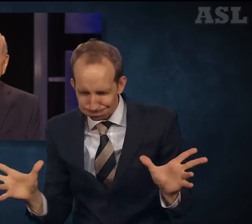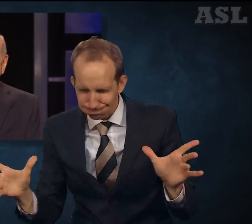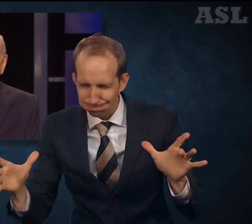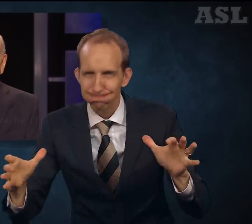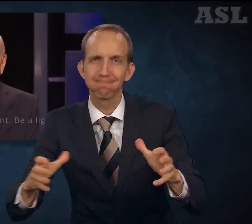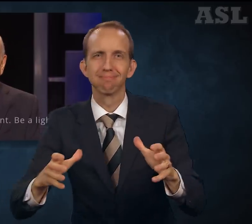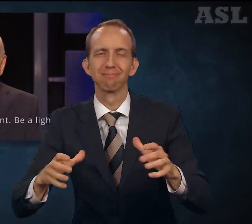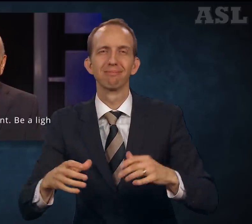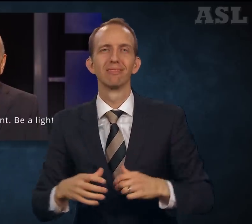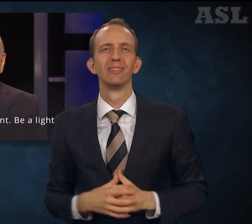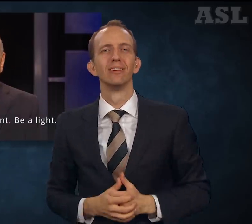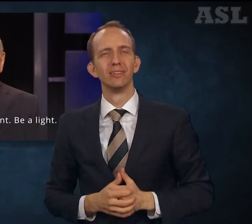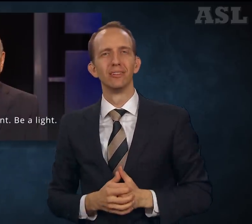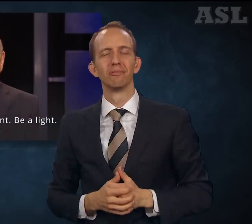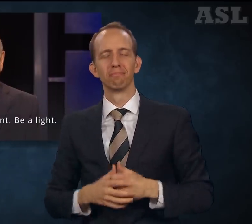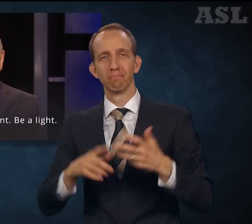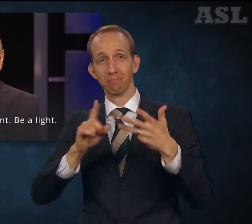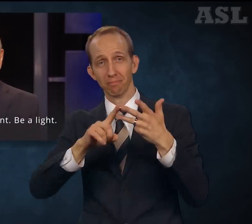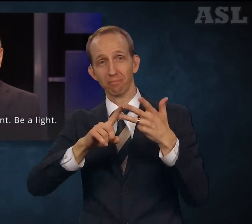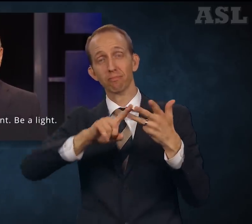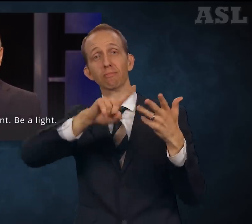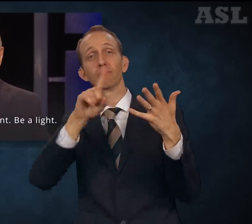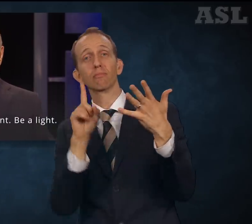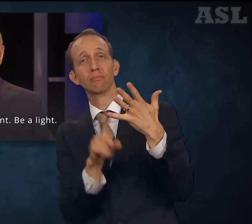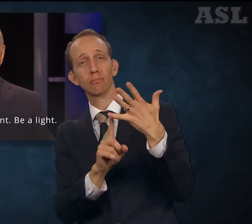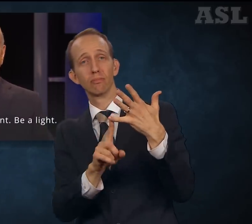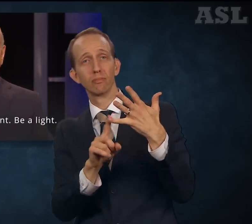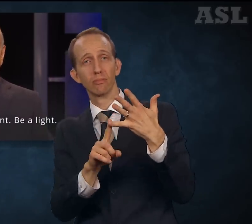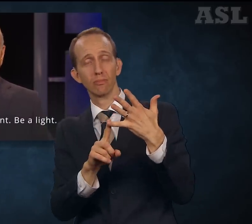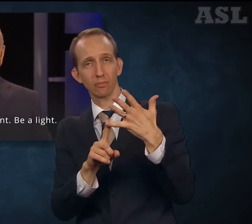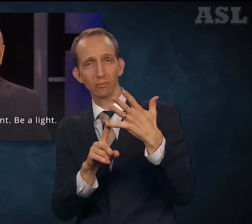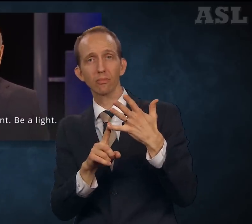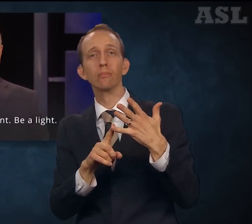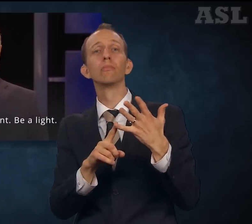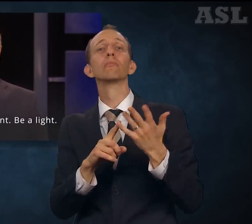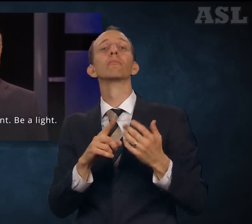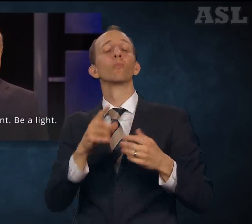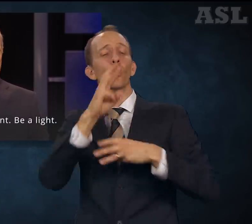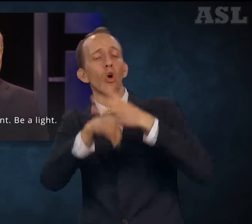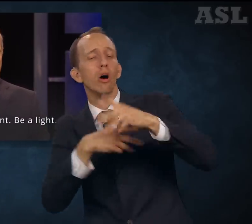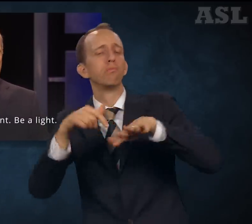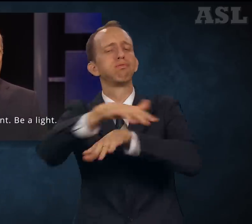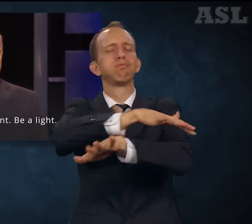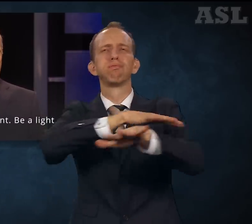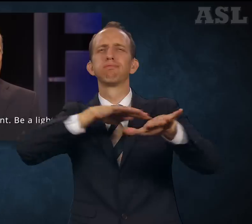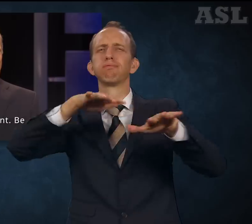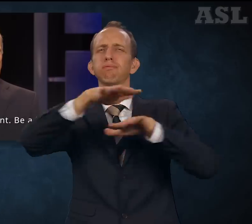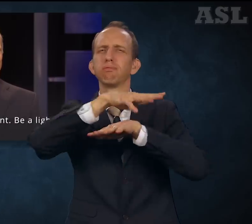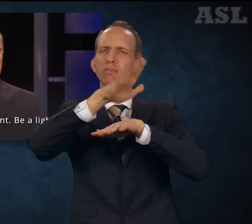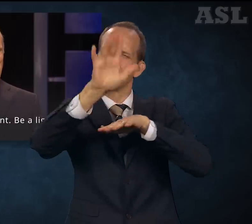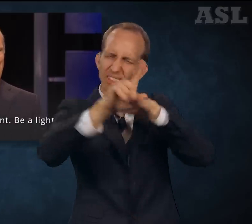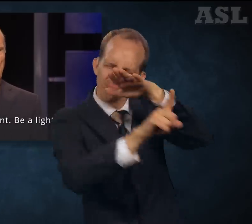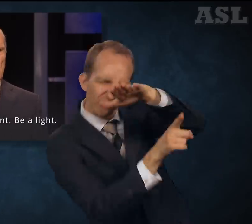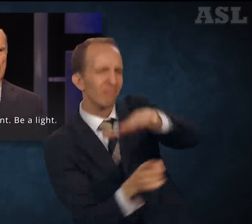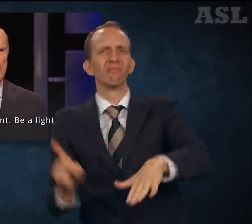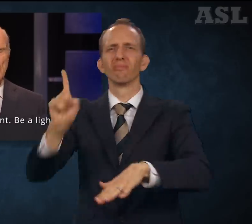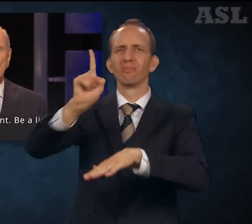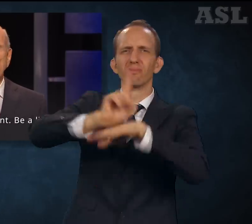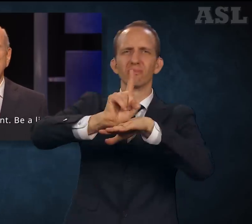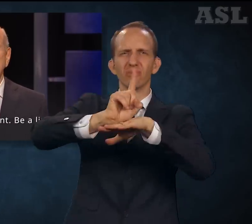MY FIFTH INVITATION IS FOR YOU TO STAND OUT AND BE DIFFERENT FROM THE WORLD.